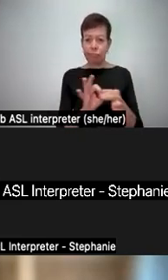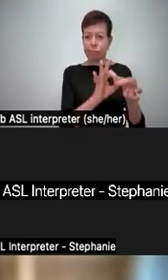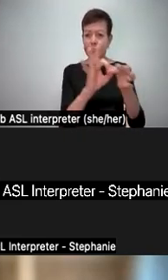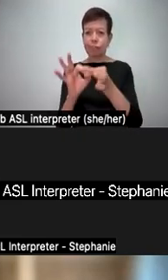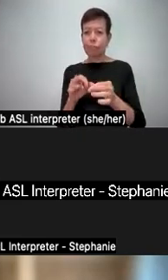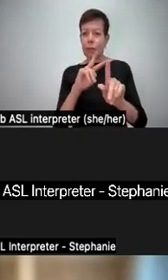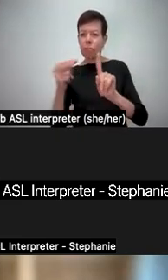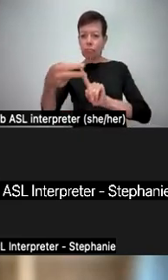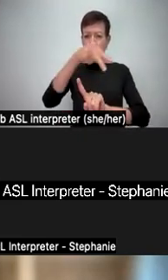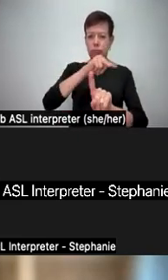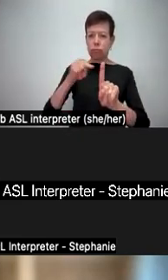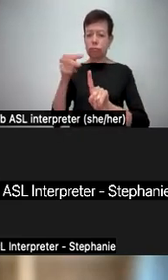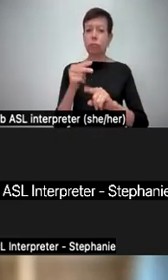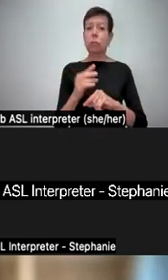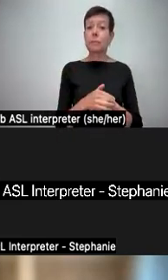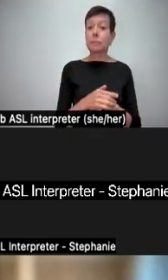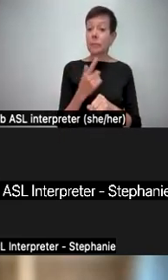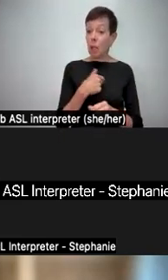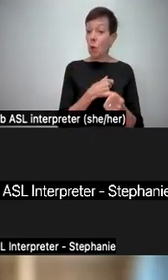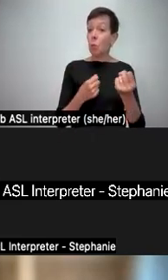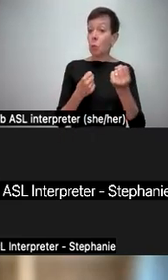We support artists in the development of their skills and the expression of their